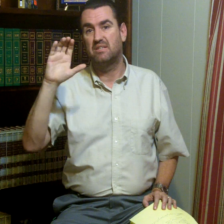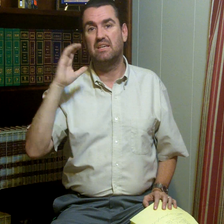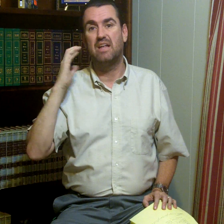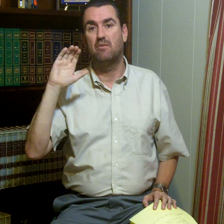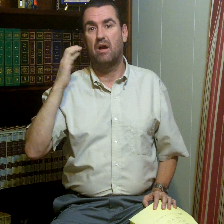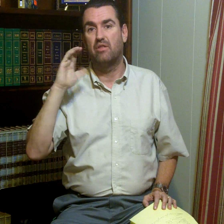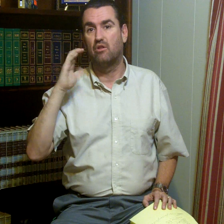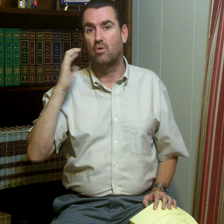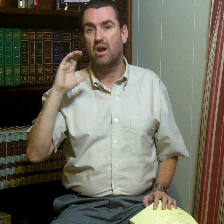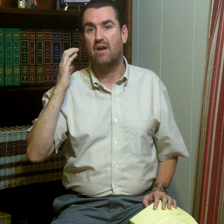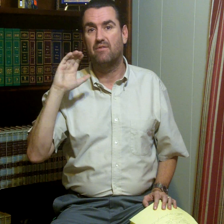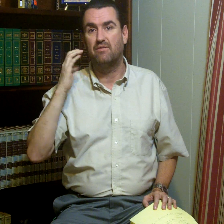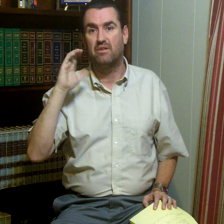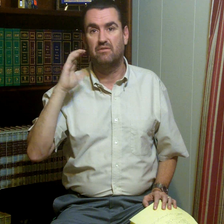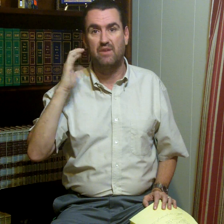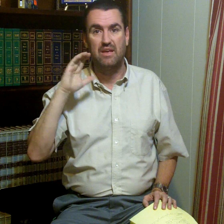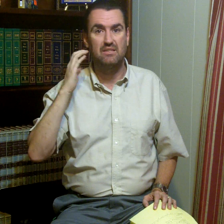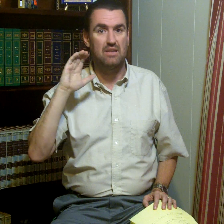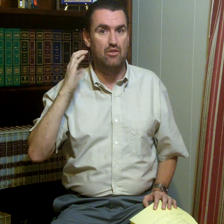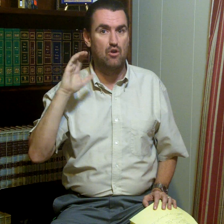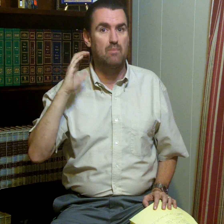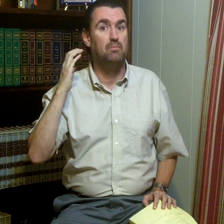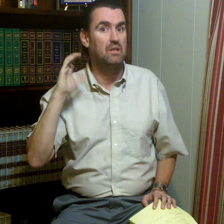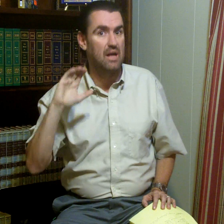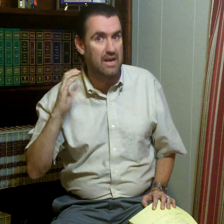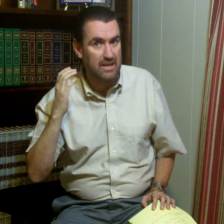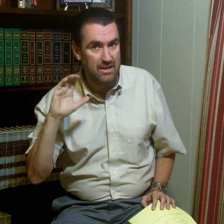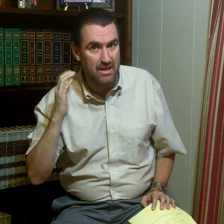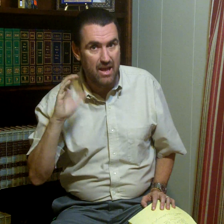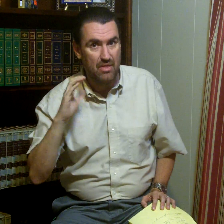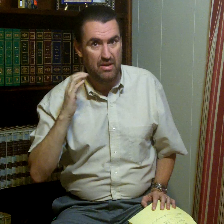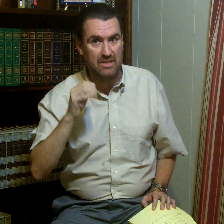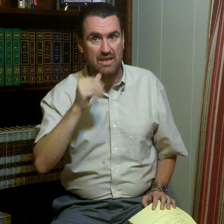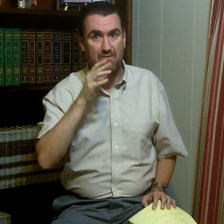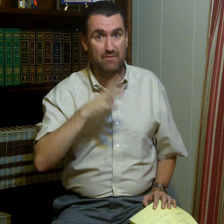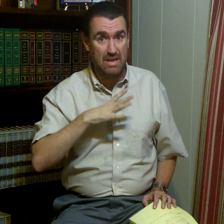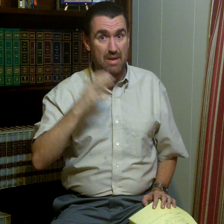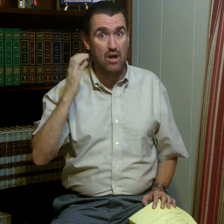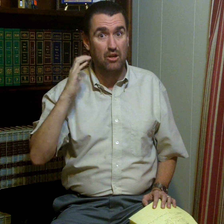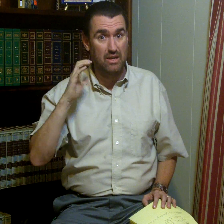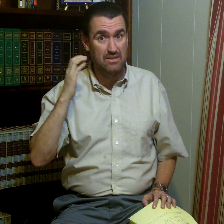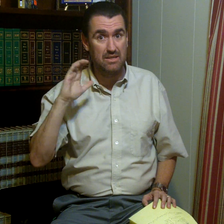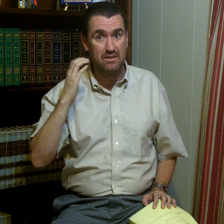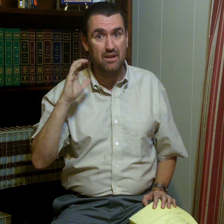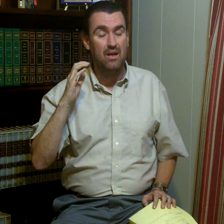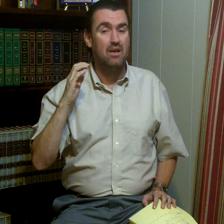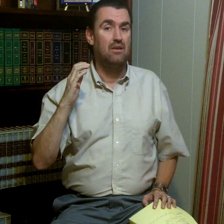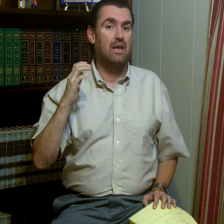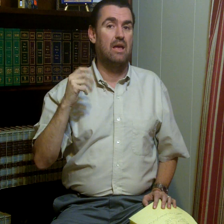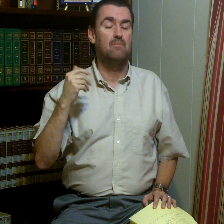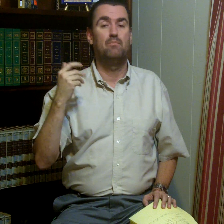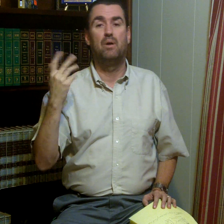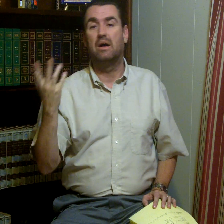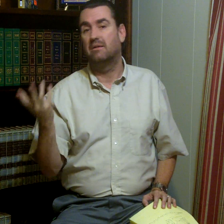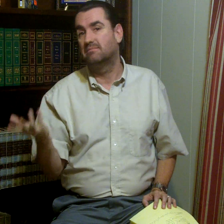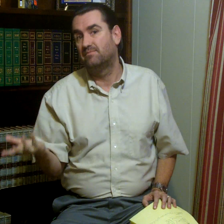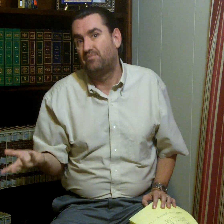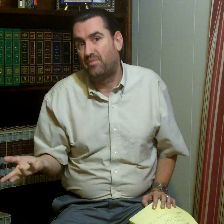"C" down by the lower half of the face they're implying it is a female cousin.